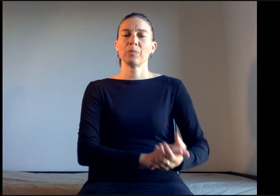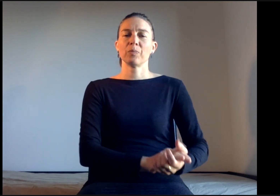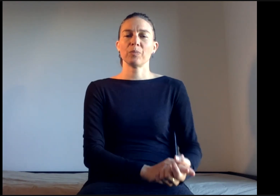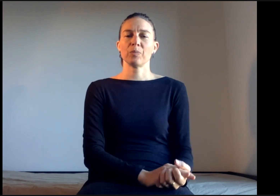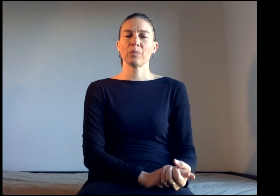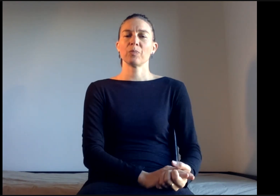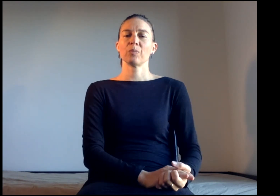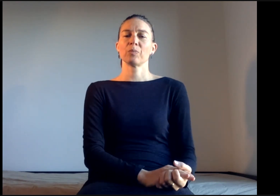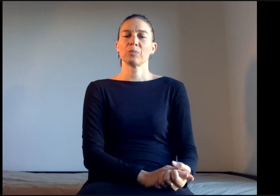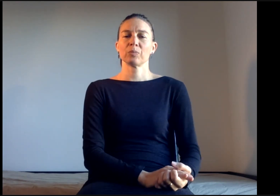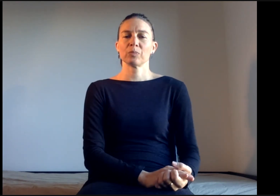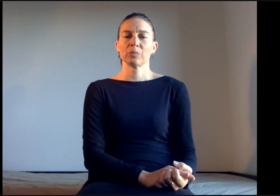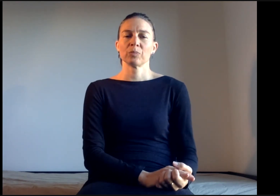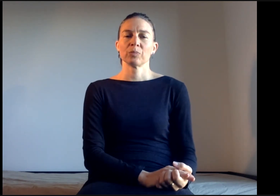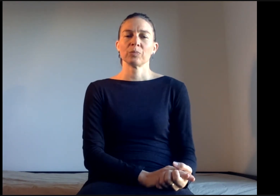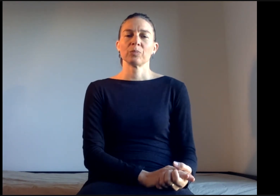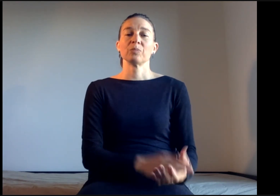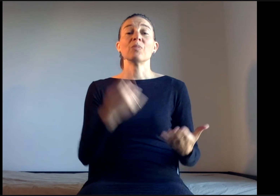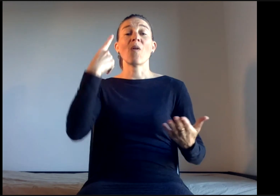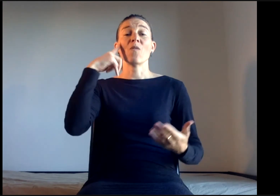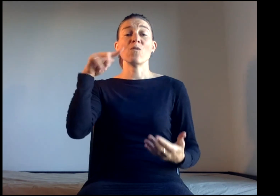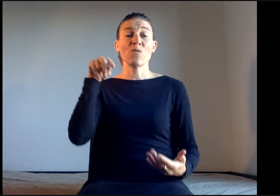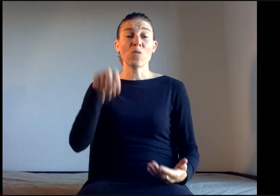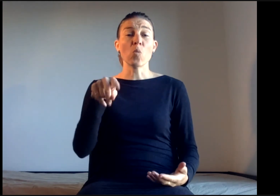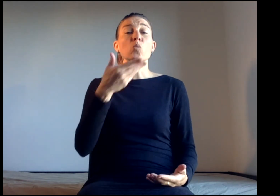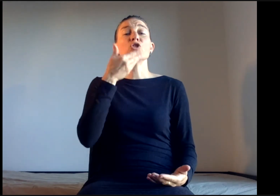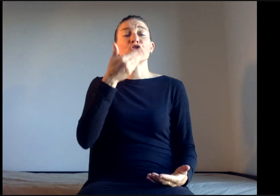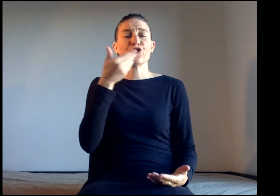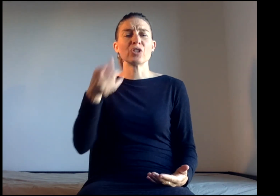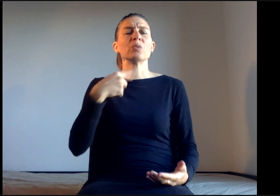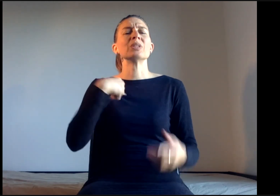on the note of social care services and the situation of families